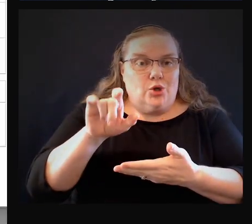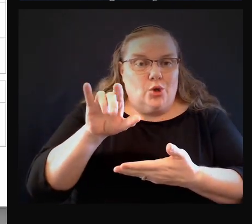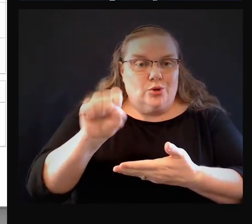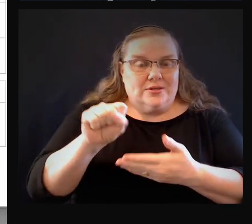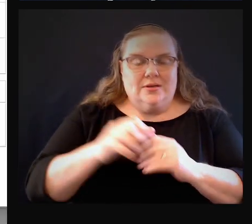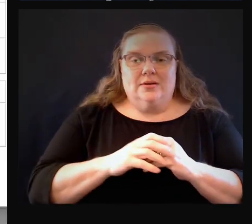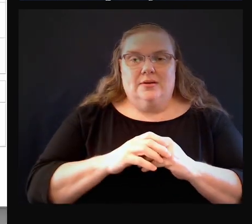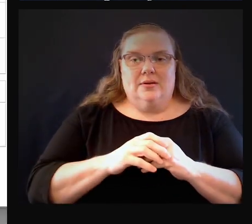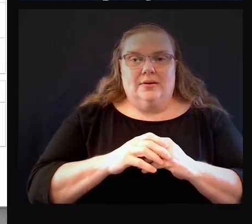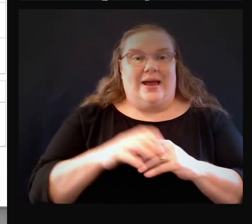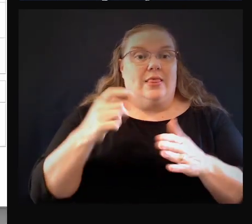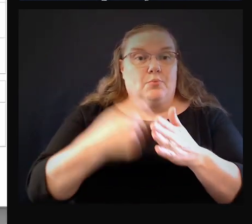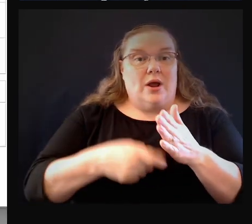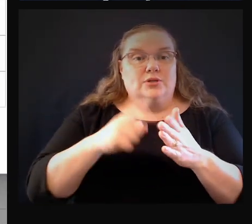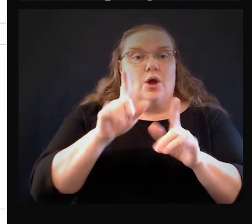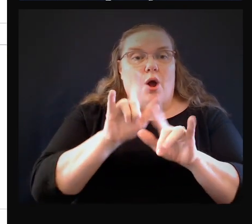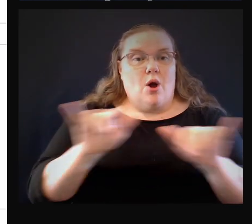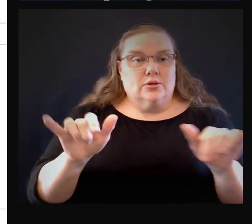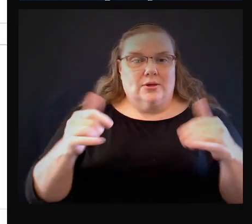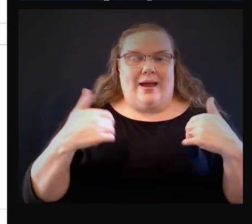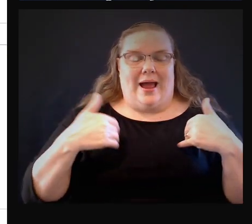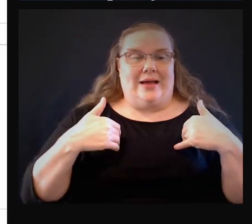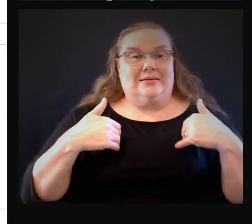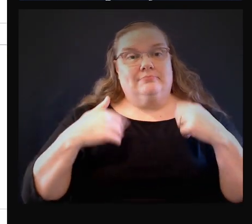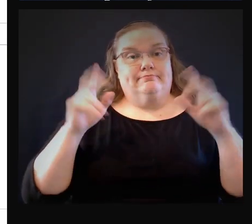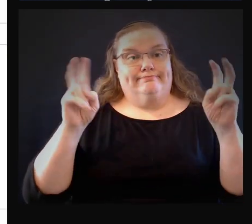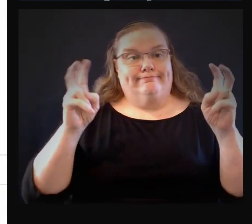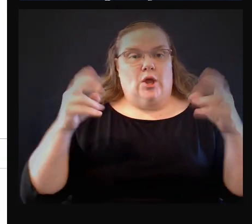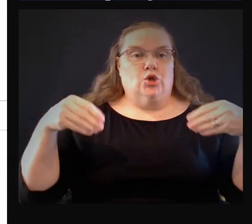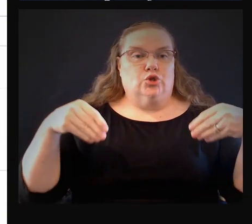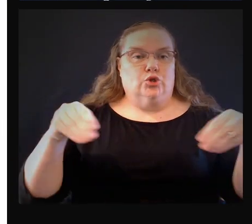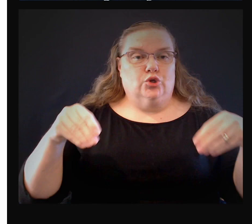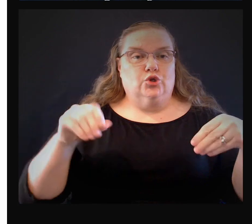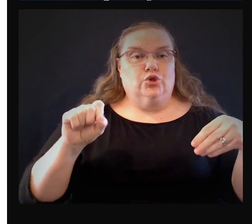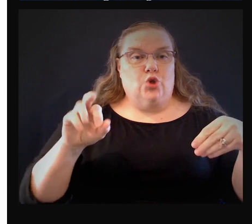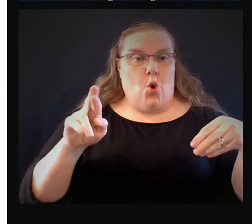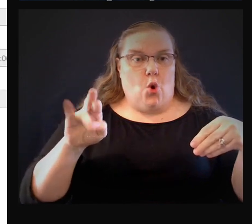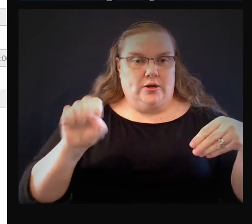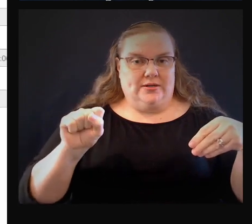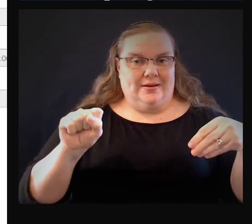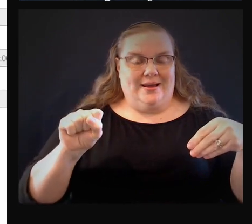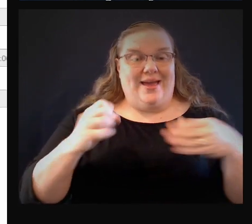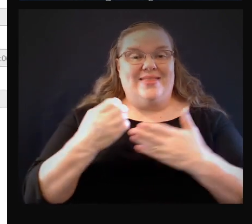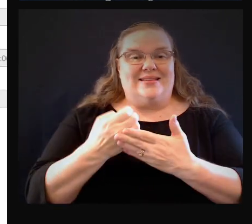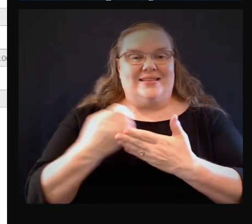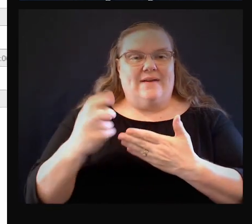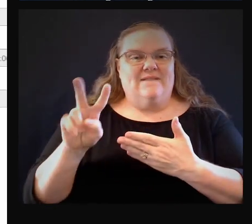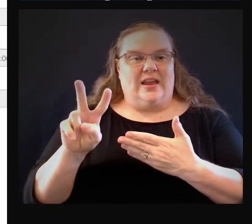Prices also introduce a unique item category known as Stores. Stores are Economy V2's solution to allow